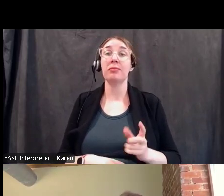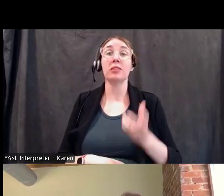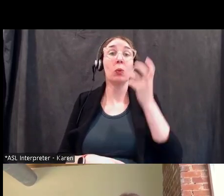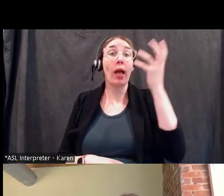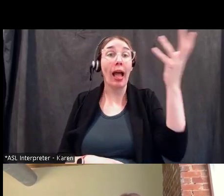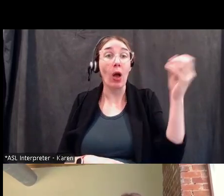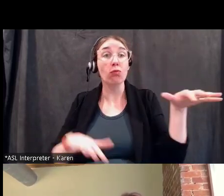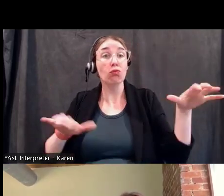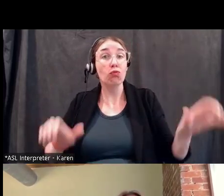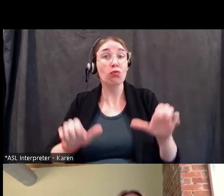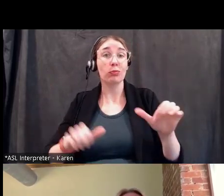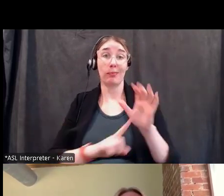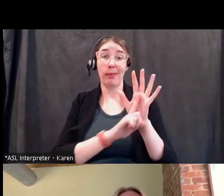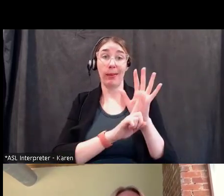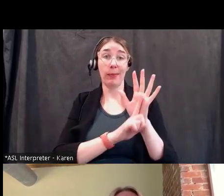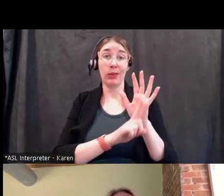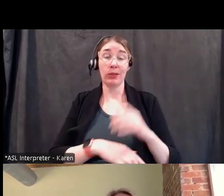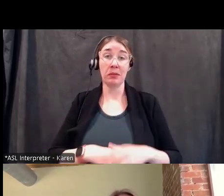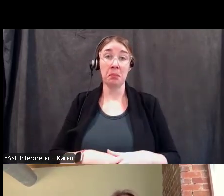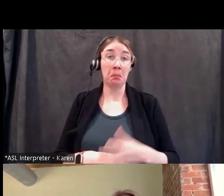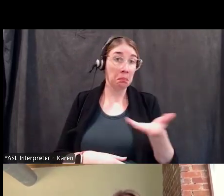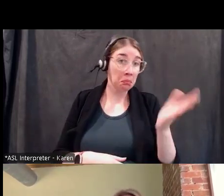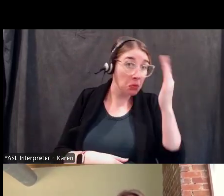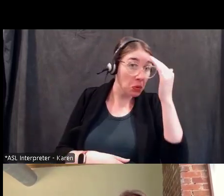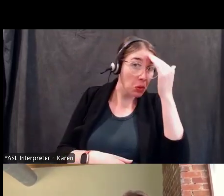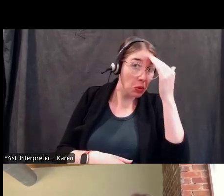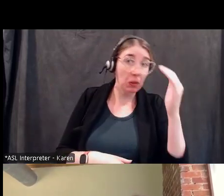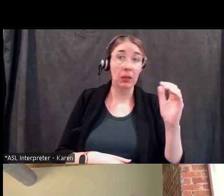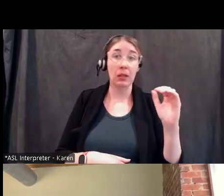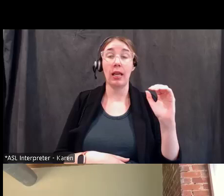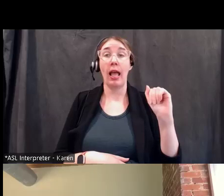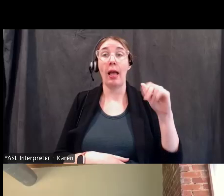You may or may not know the start of the Appalachian mountains starts right here in